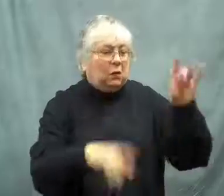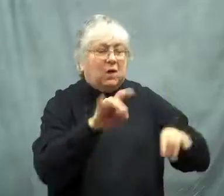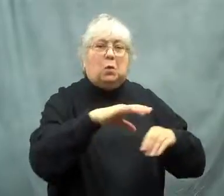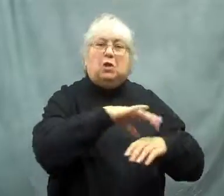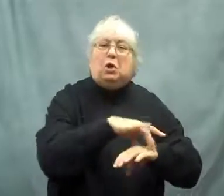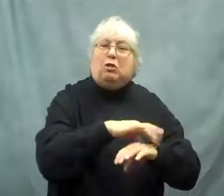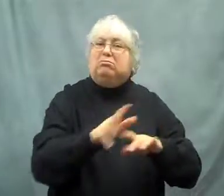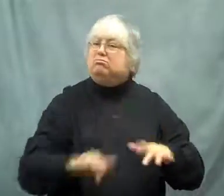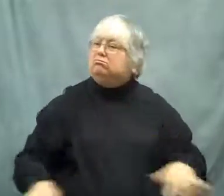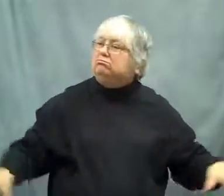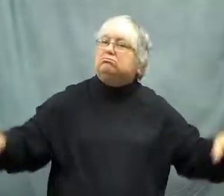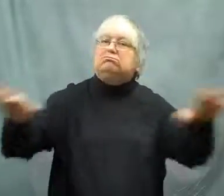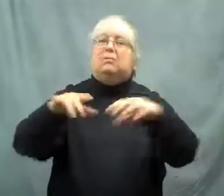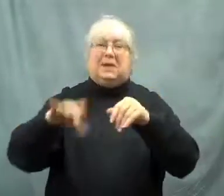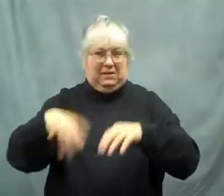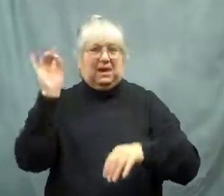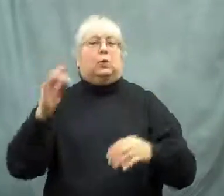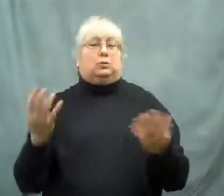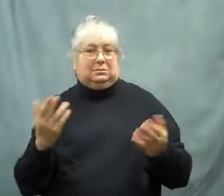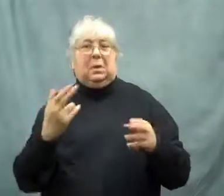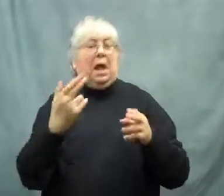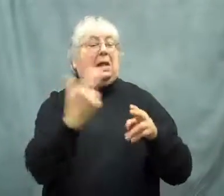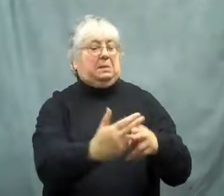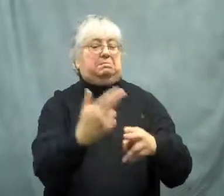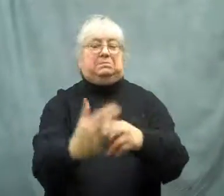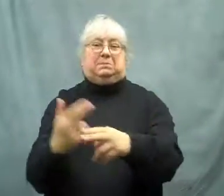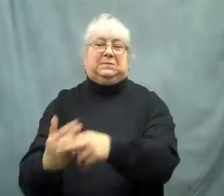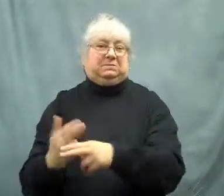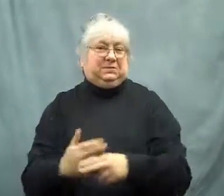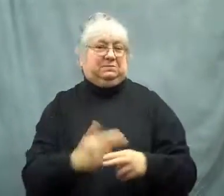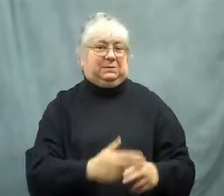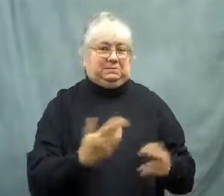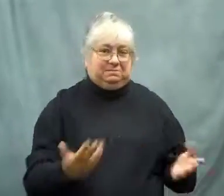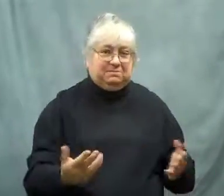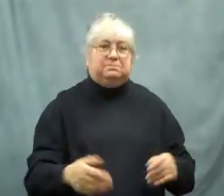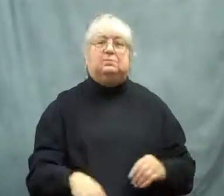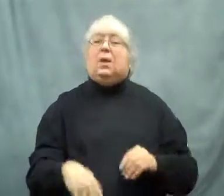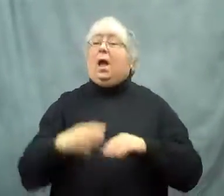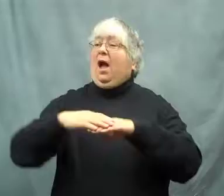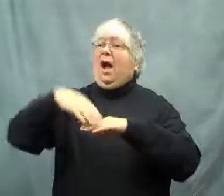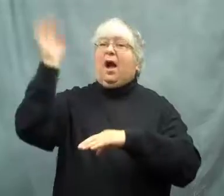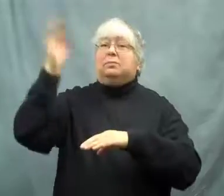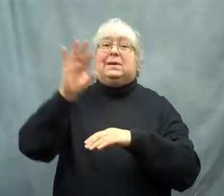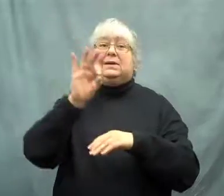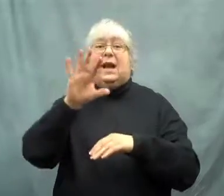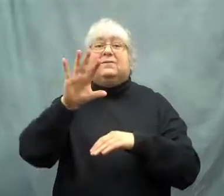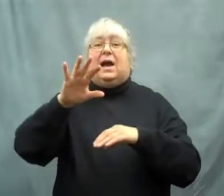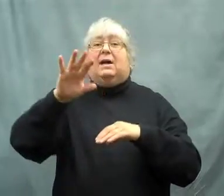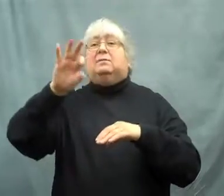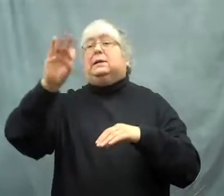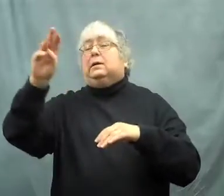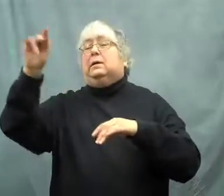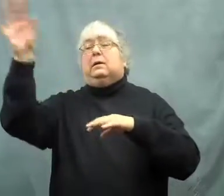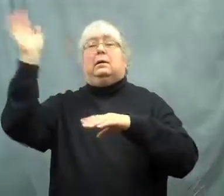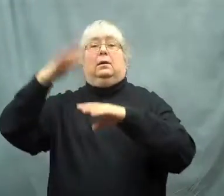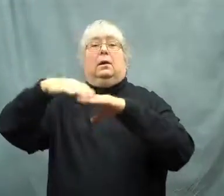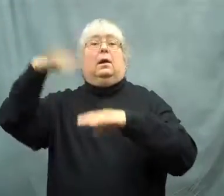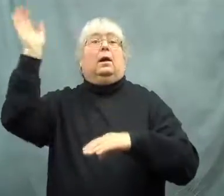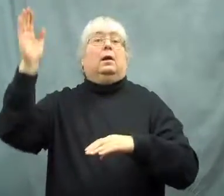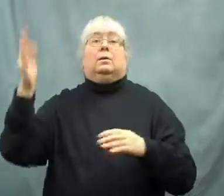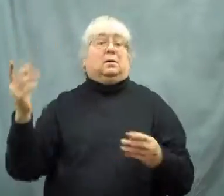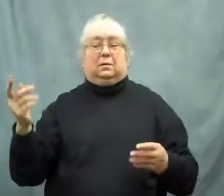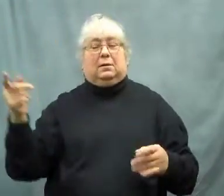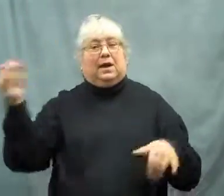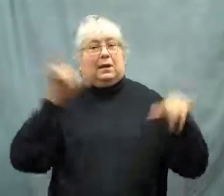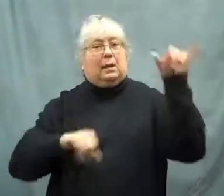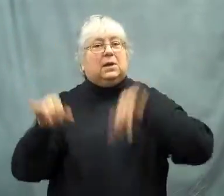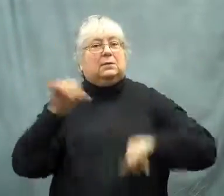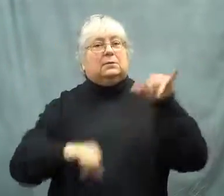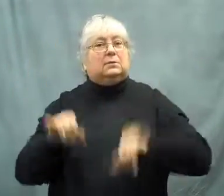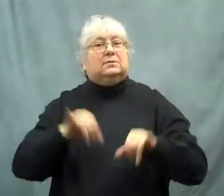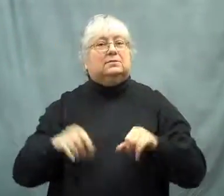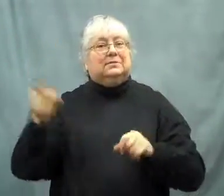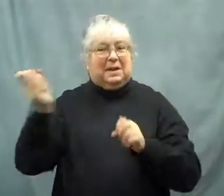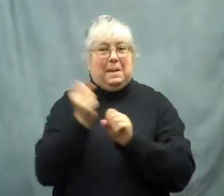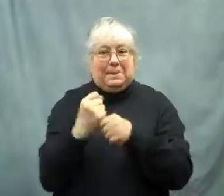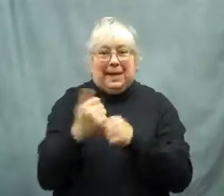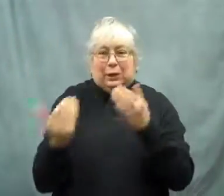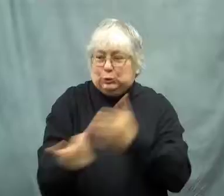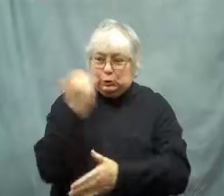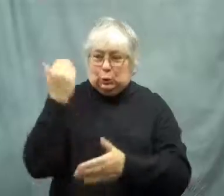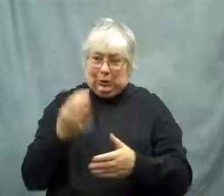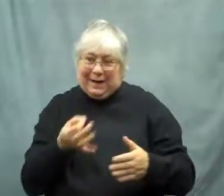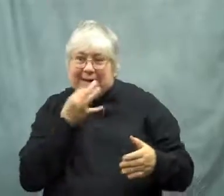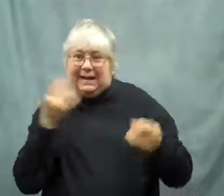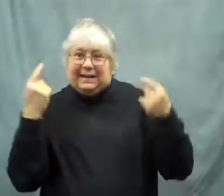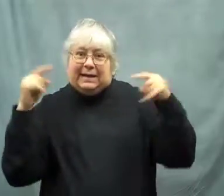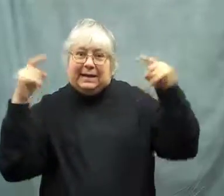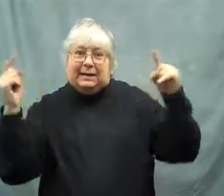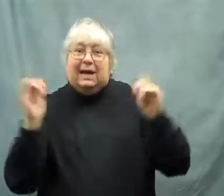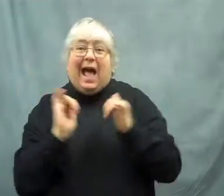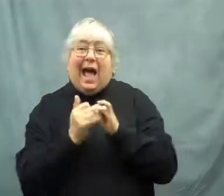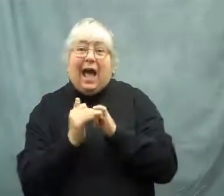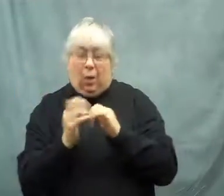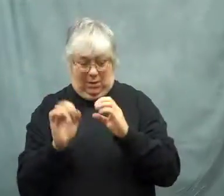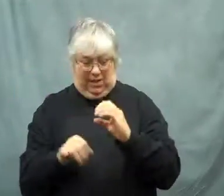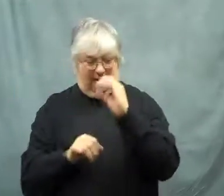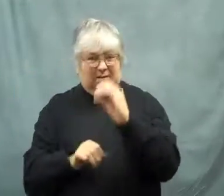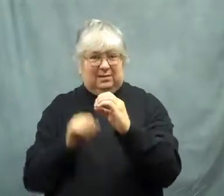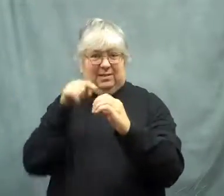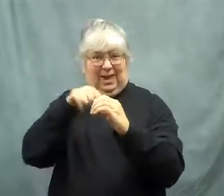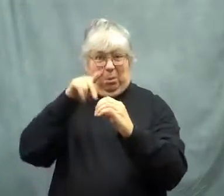They added a proton to make number 95, then one more to make 96, and so on.